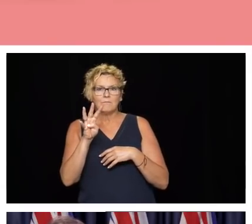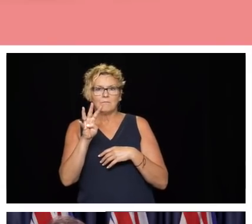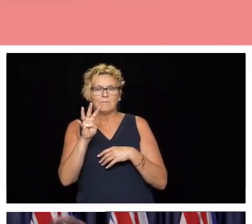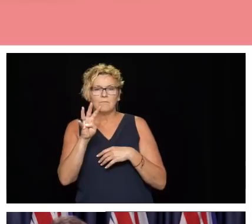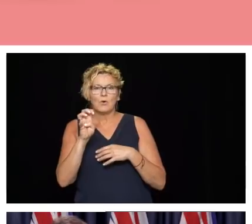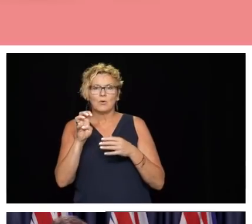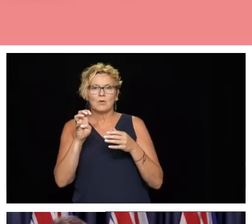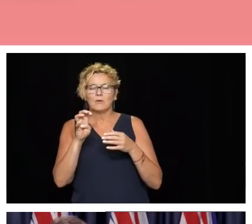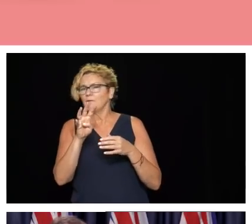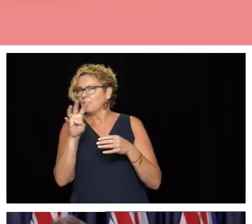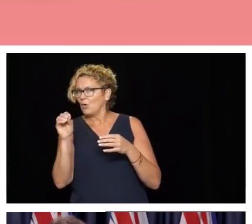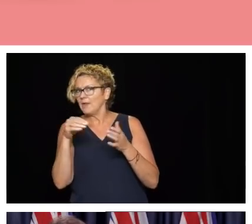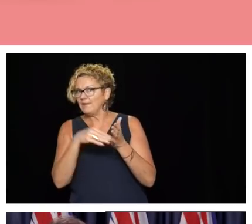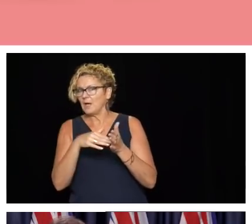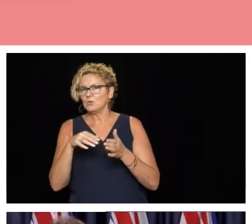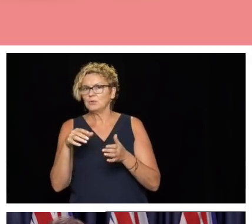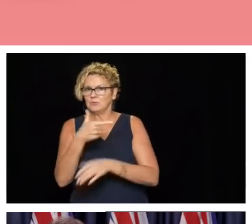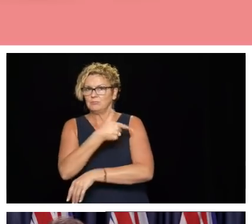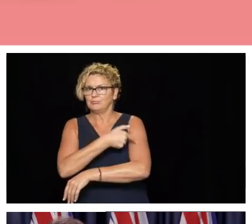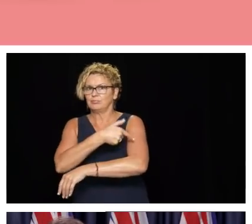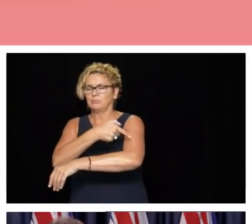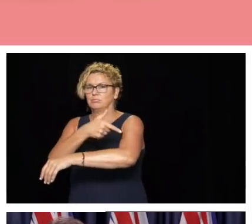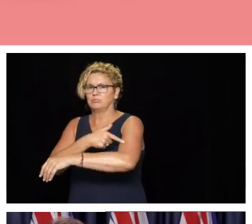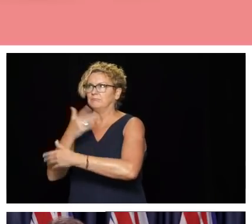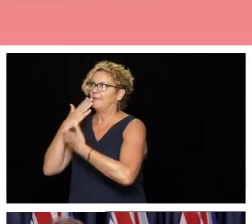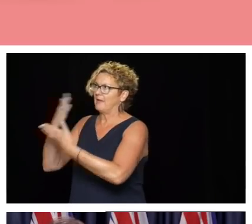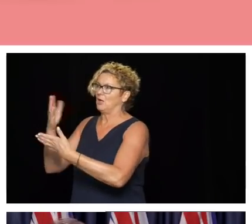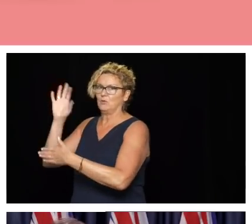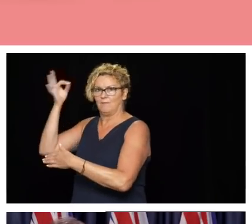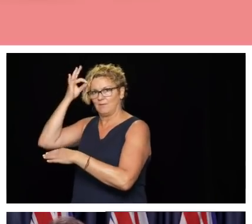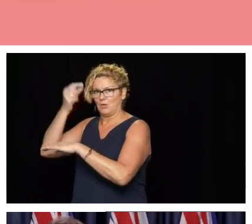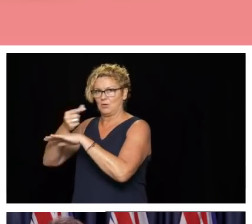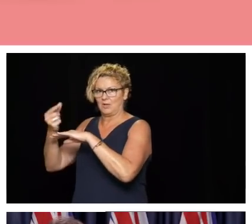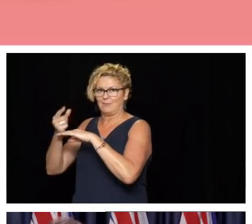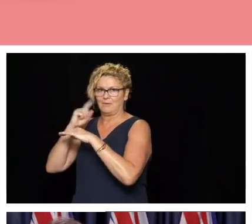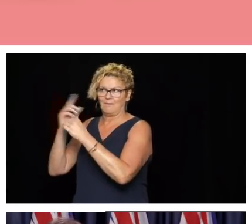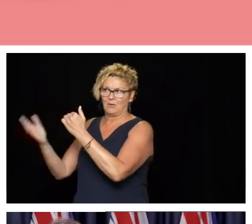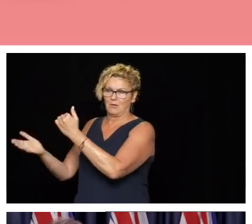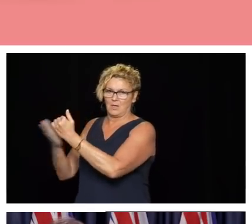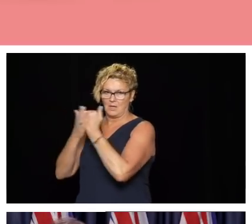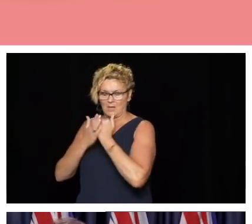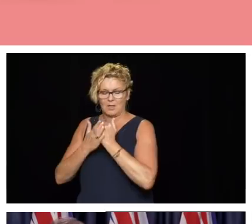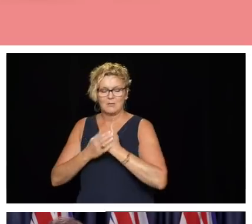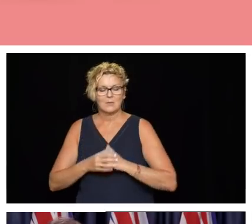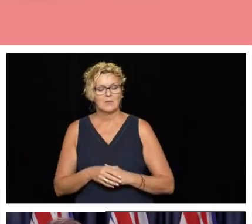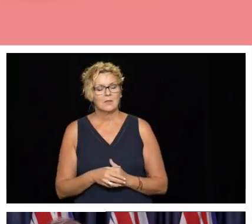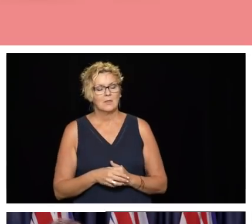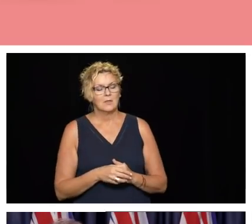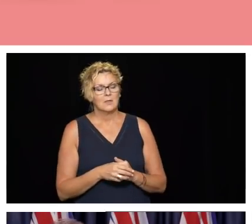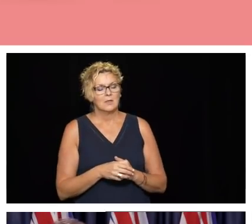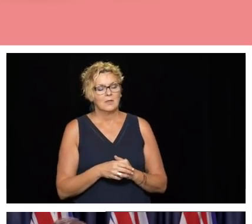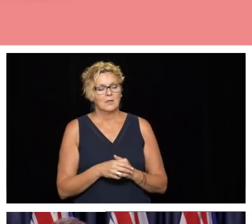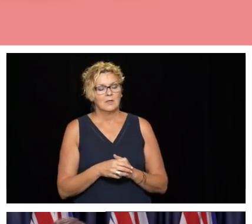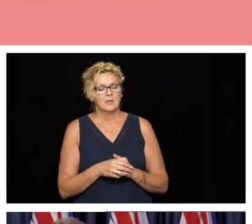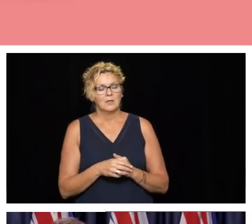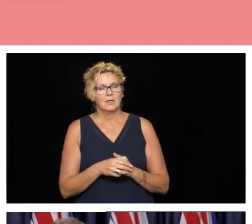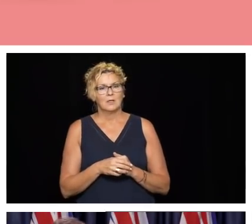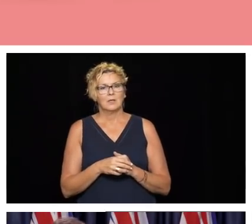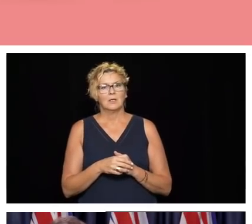doses of the 1.965 million doses that are presented across BC and we are very appreciative for their support.